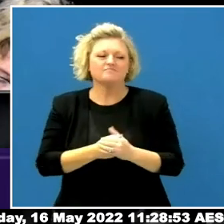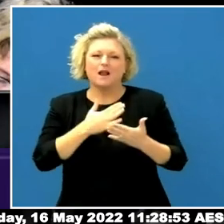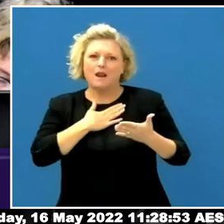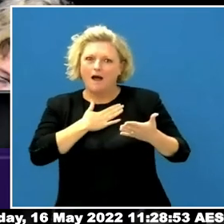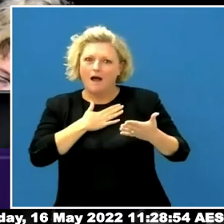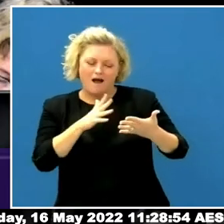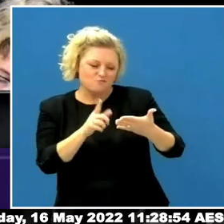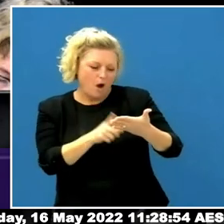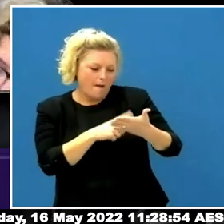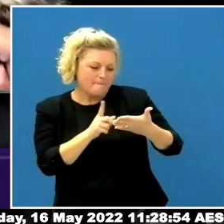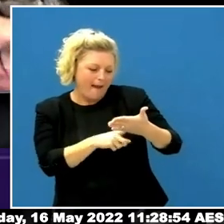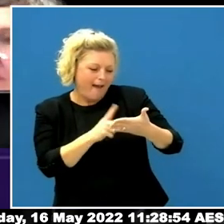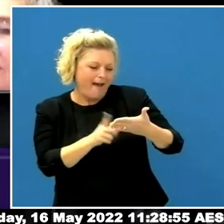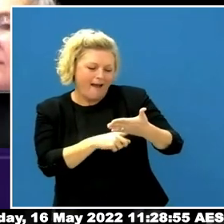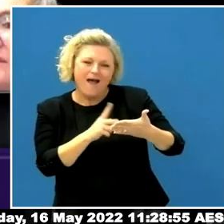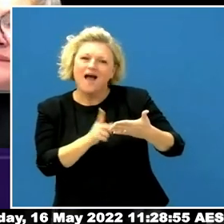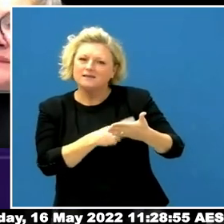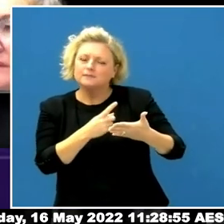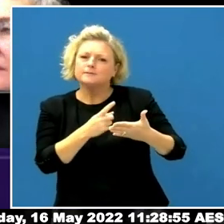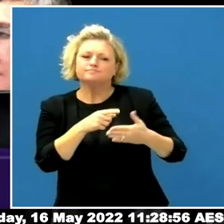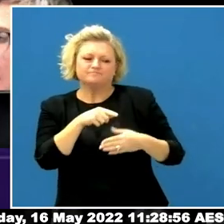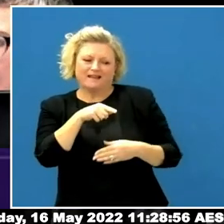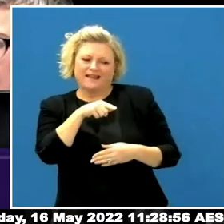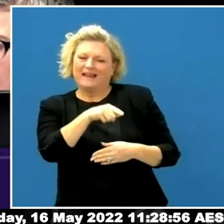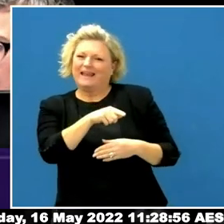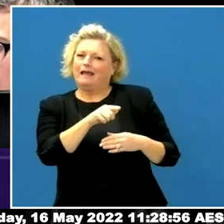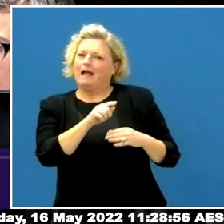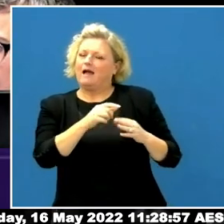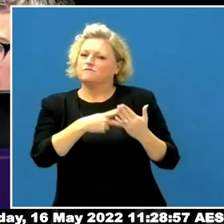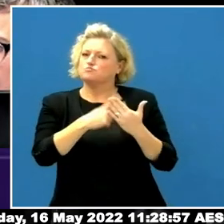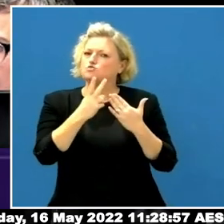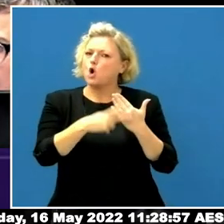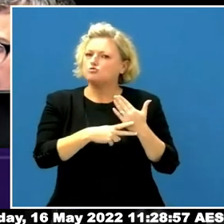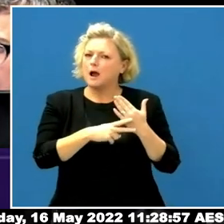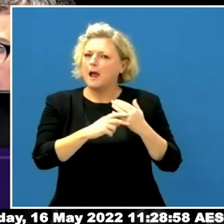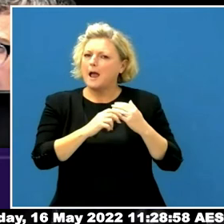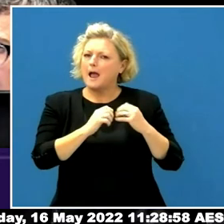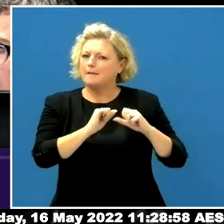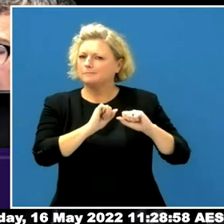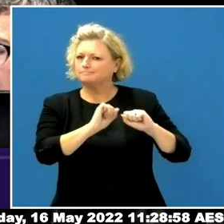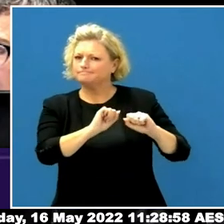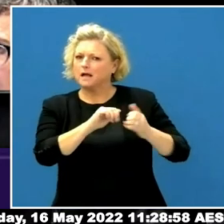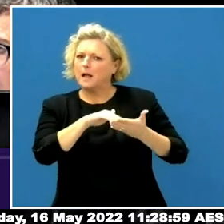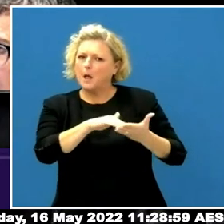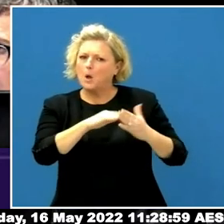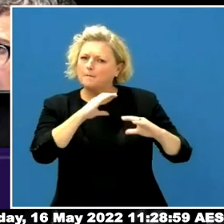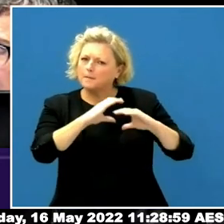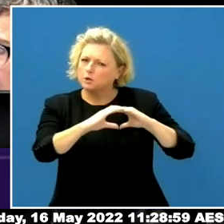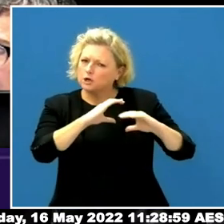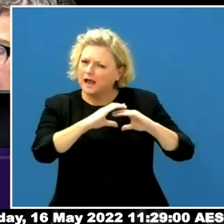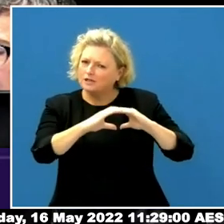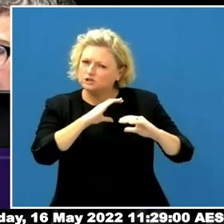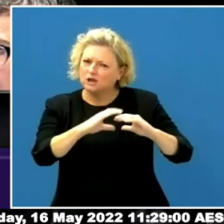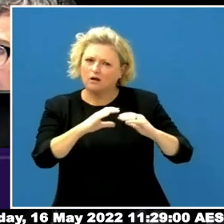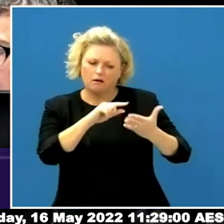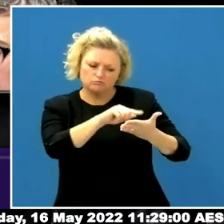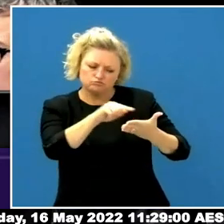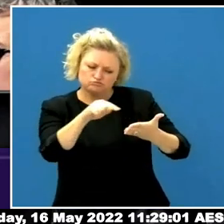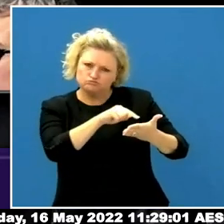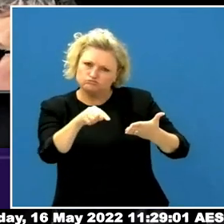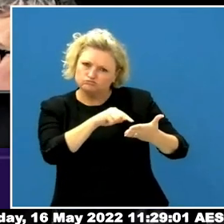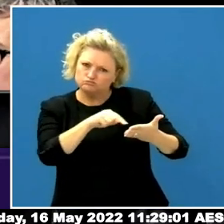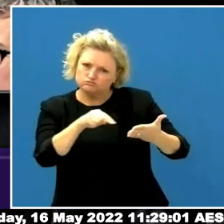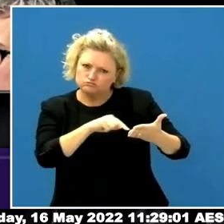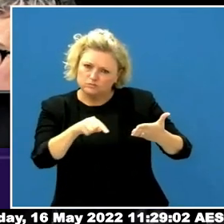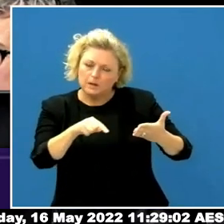He uses a program, Proloquo2Go, to communicate as well as other communications